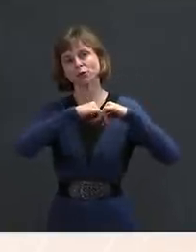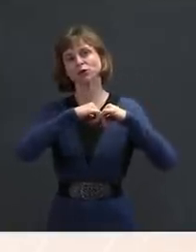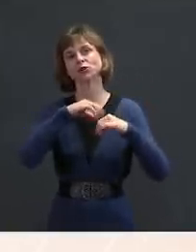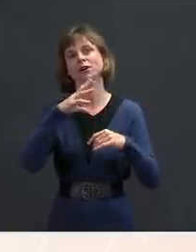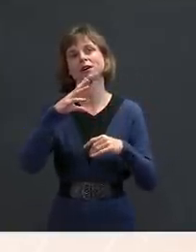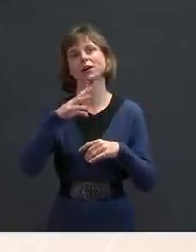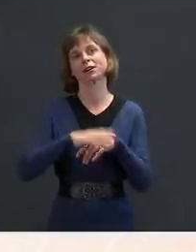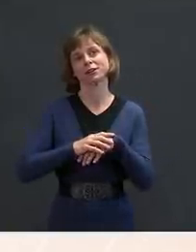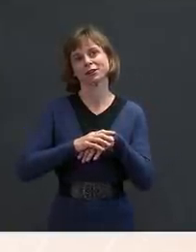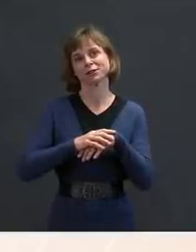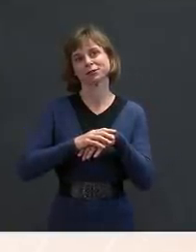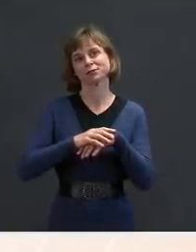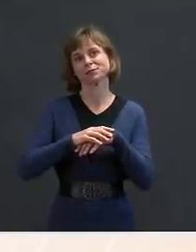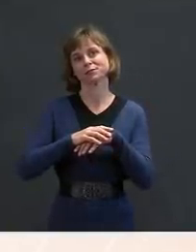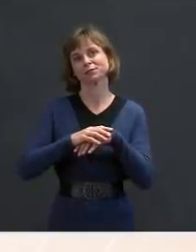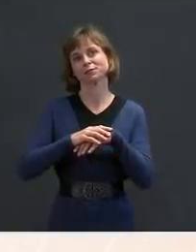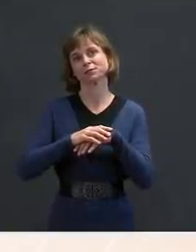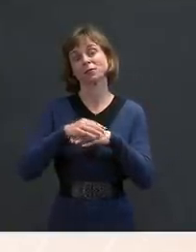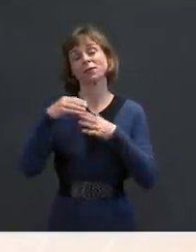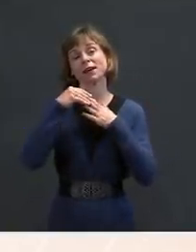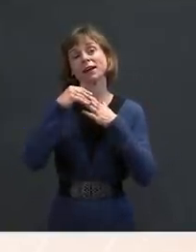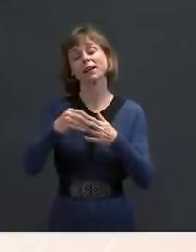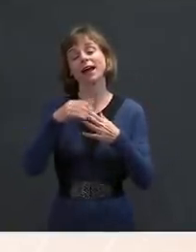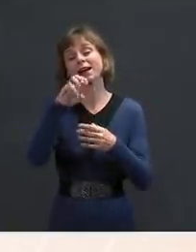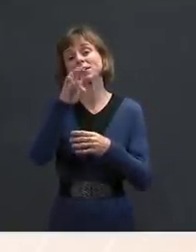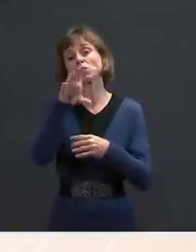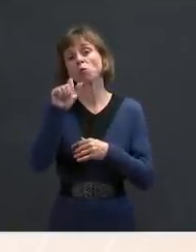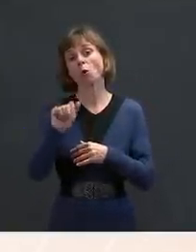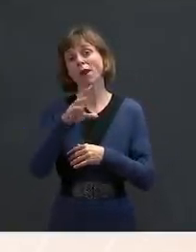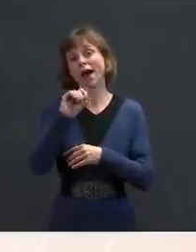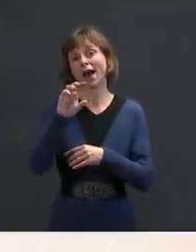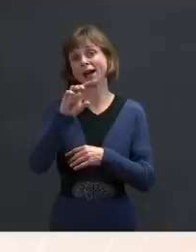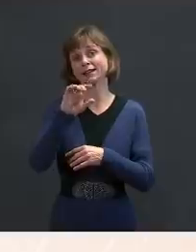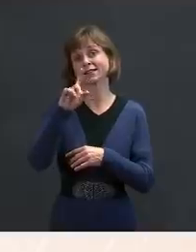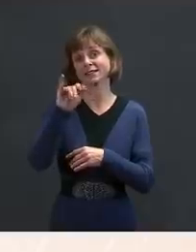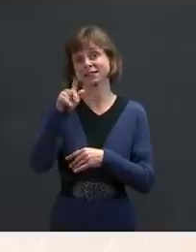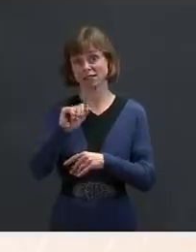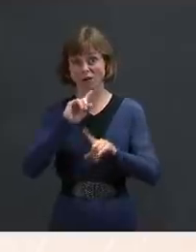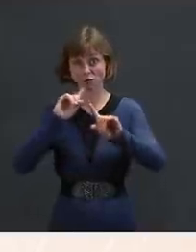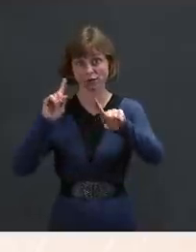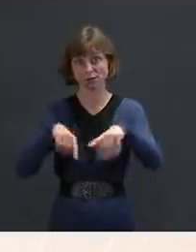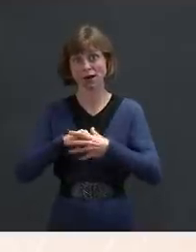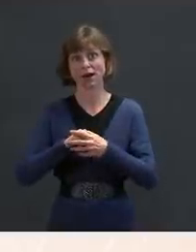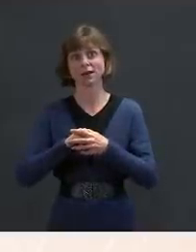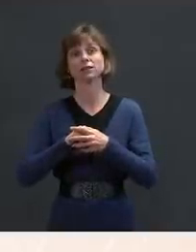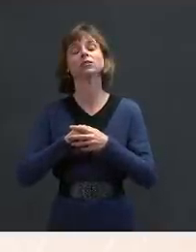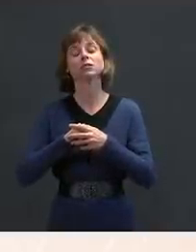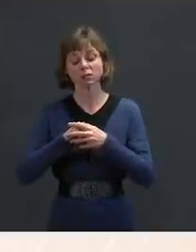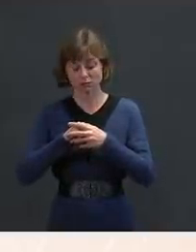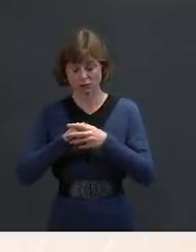led the Department's response to Ebola and Zika, helped build and administer the Blue Campaign to combat human trafficking,